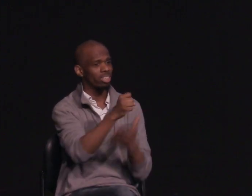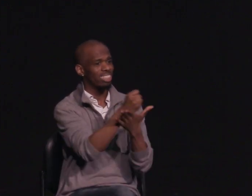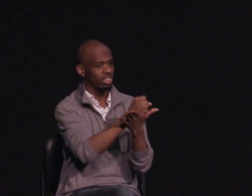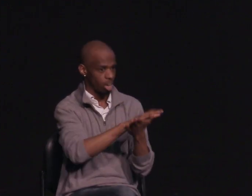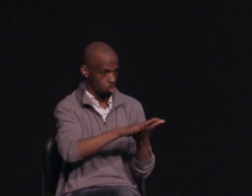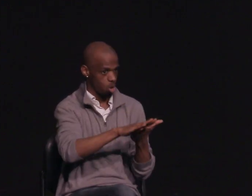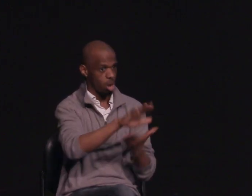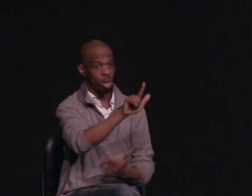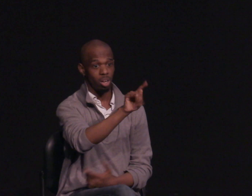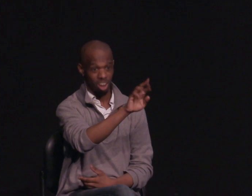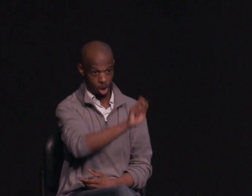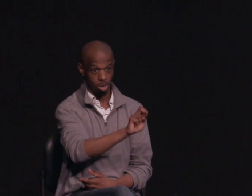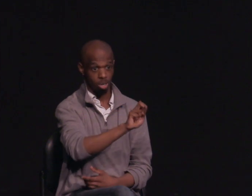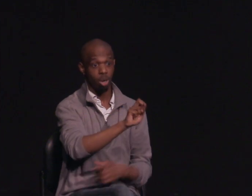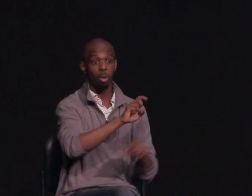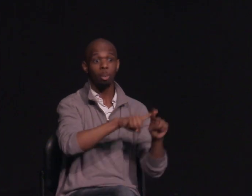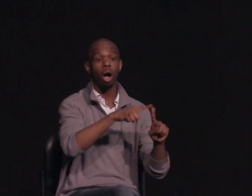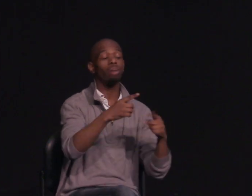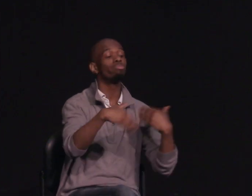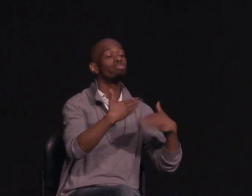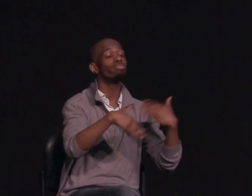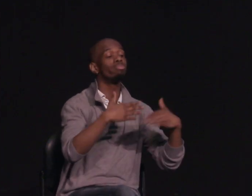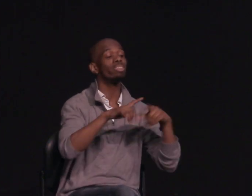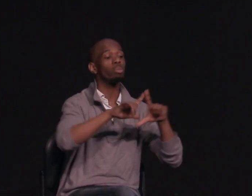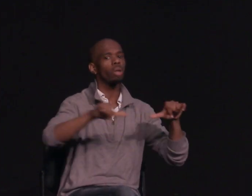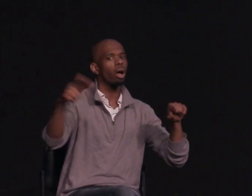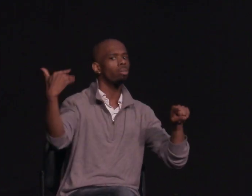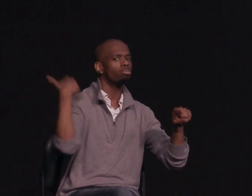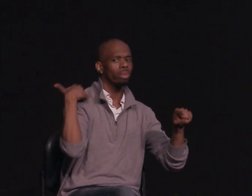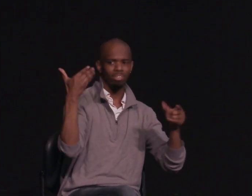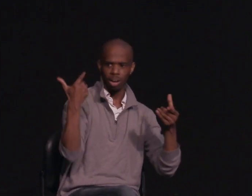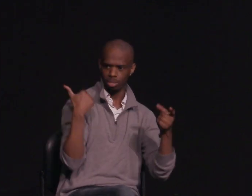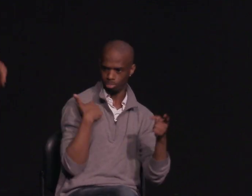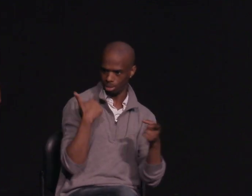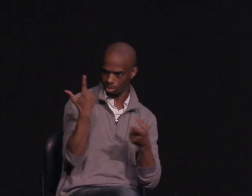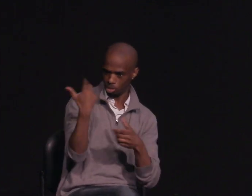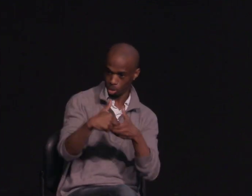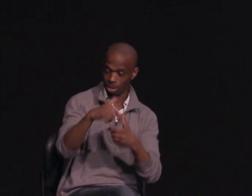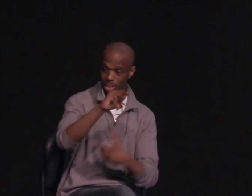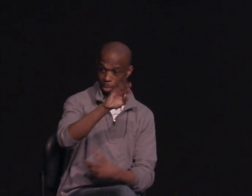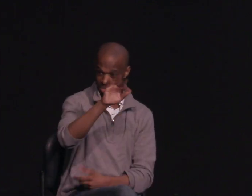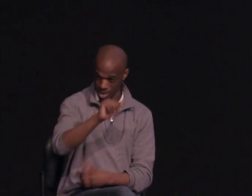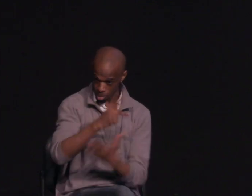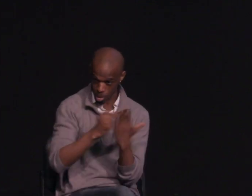I was like, "Hoo, I can just stop now, and I'll spend the next 2 years working on these."